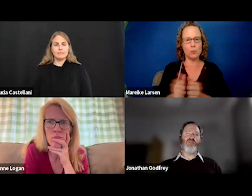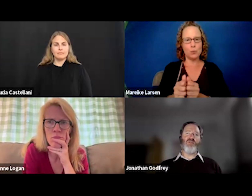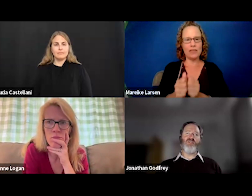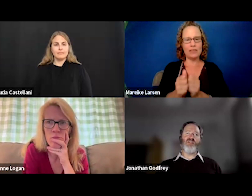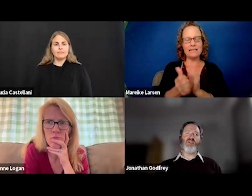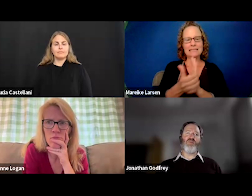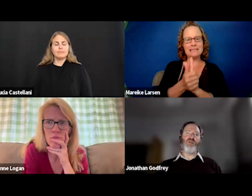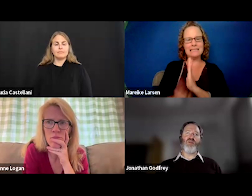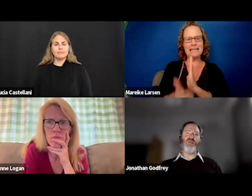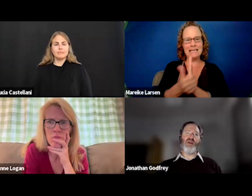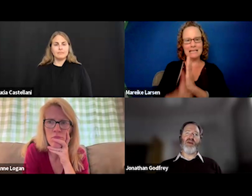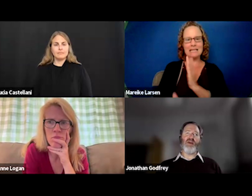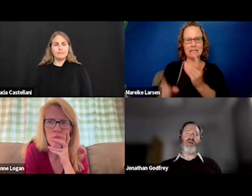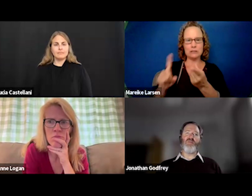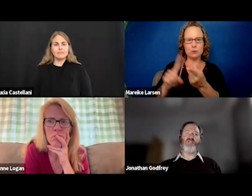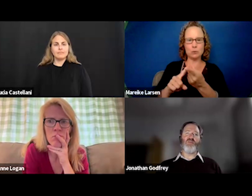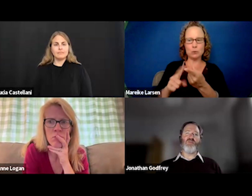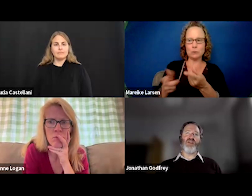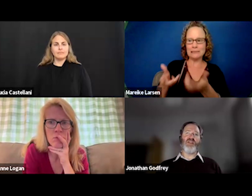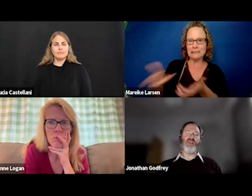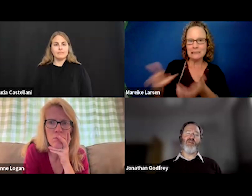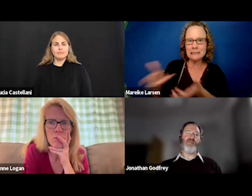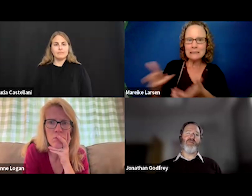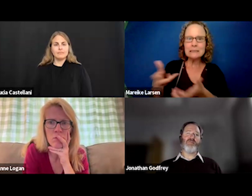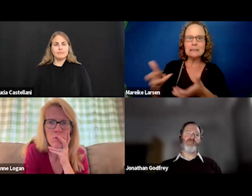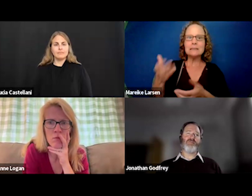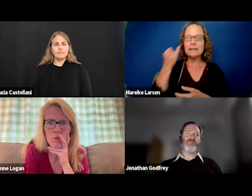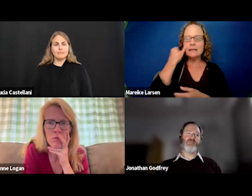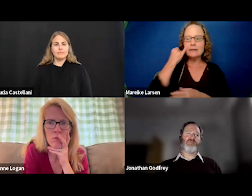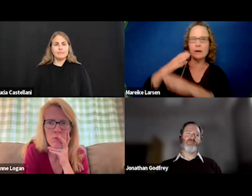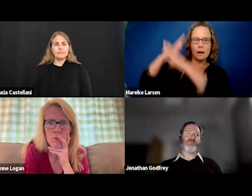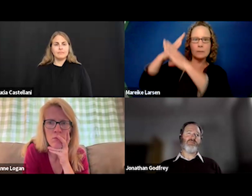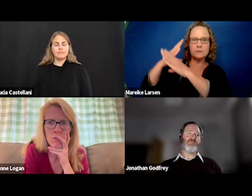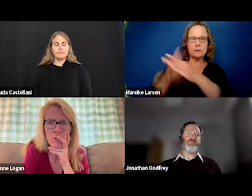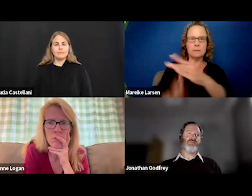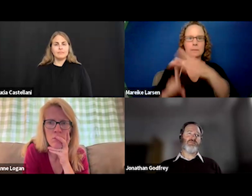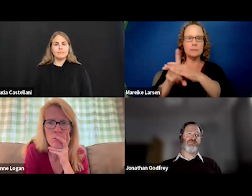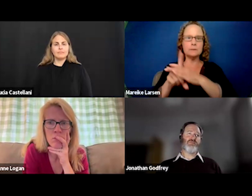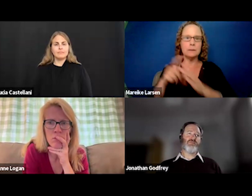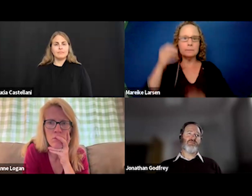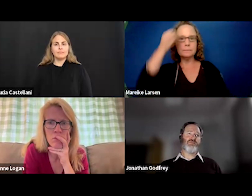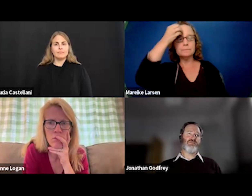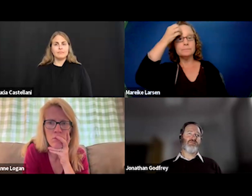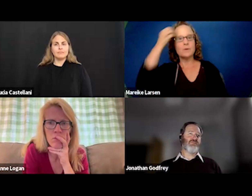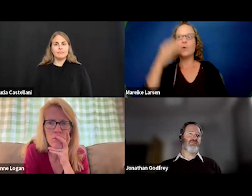to deal with obstacles like that. Thanks, Jonathan.